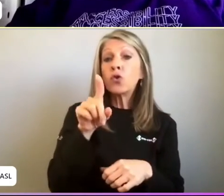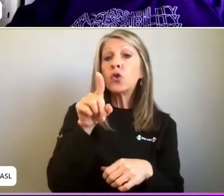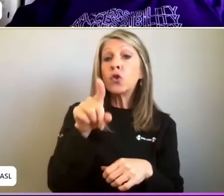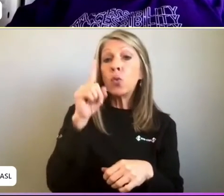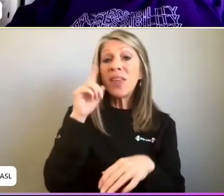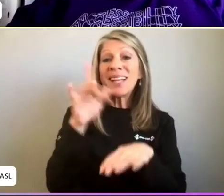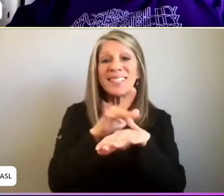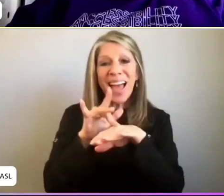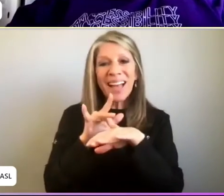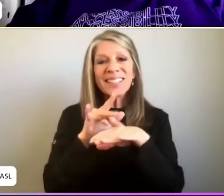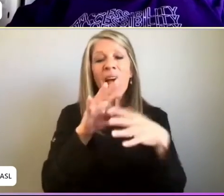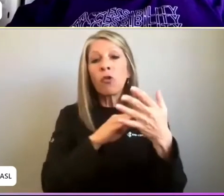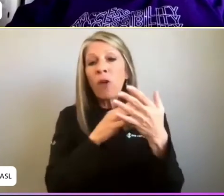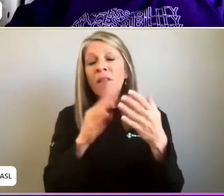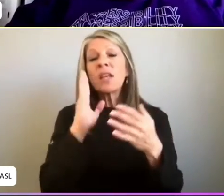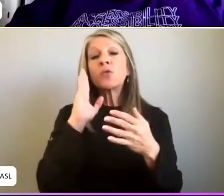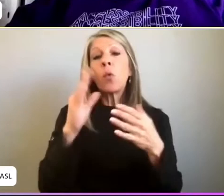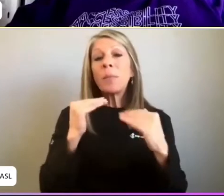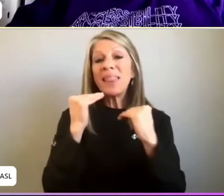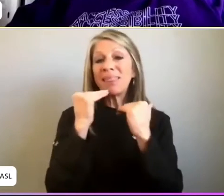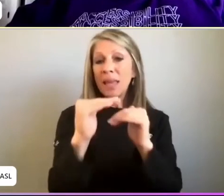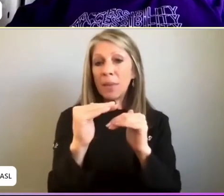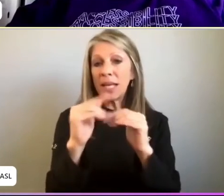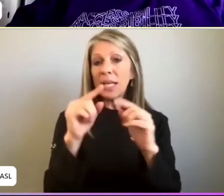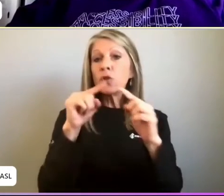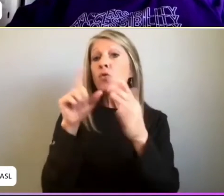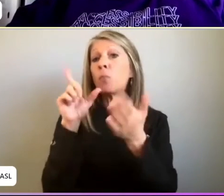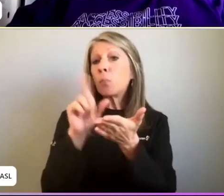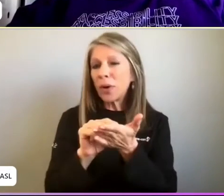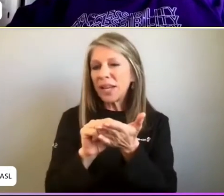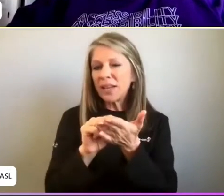developing tactile displays for tablets and E readers, or